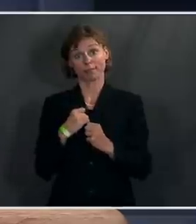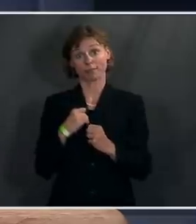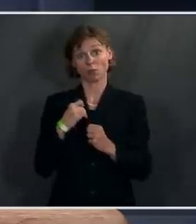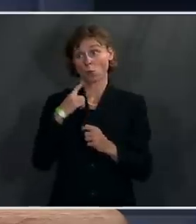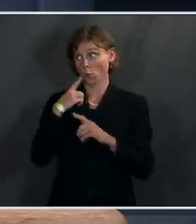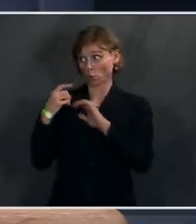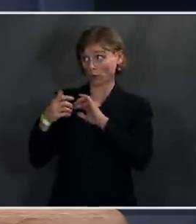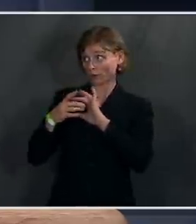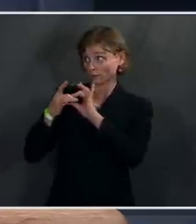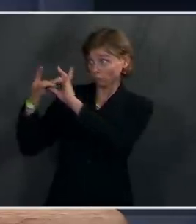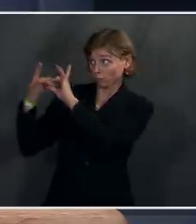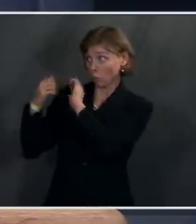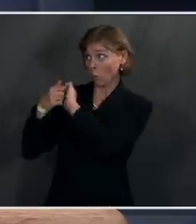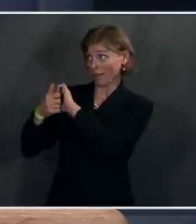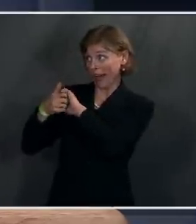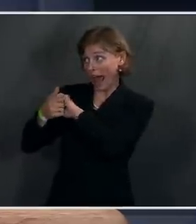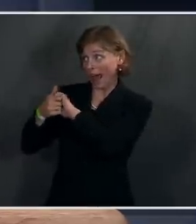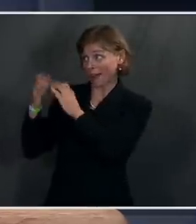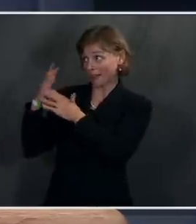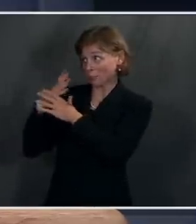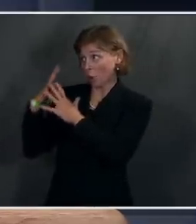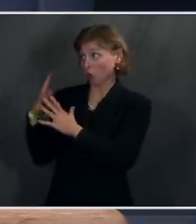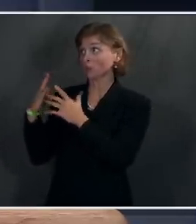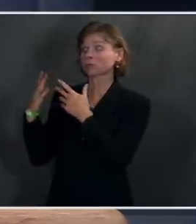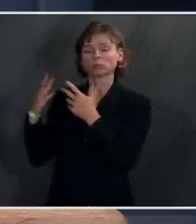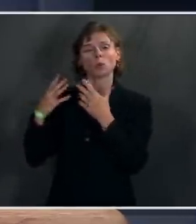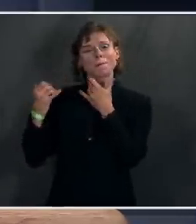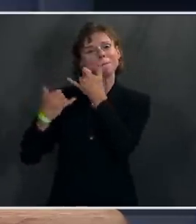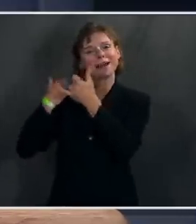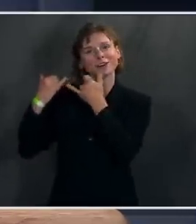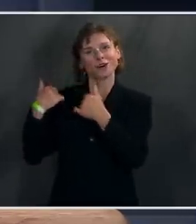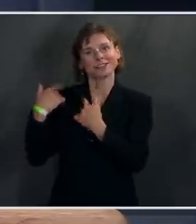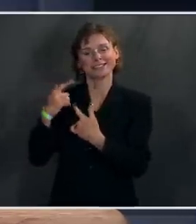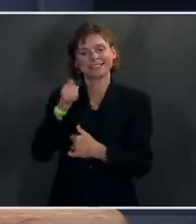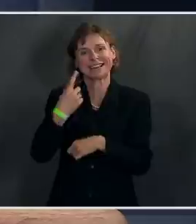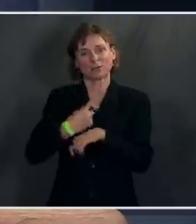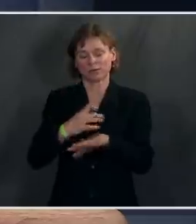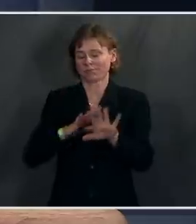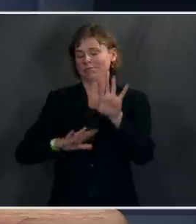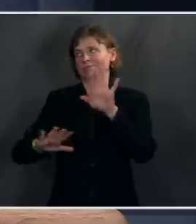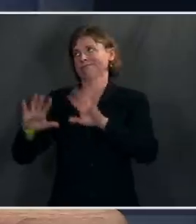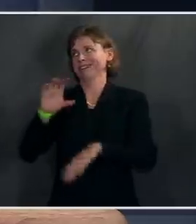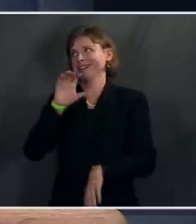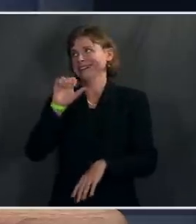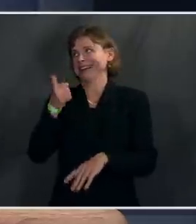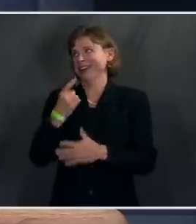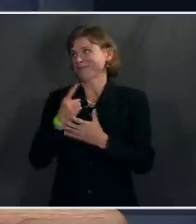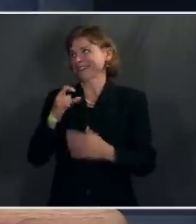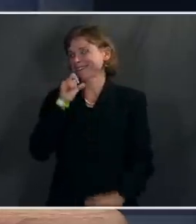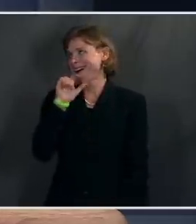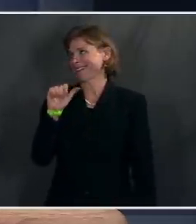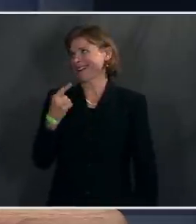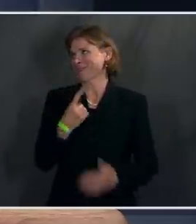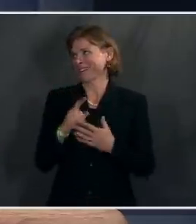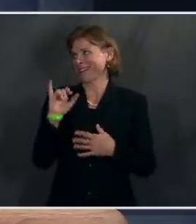A lot of those calls have happened over the last 10 weeks, 10 weeks, 10 days, maybe that was a little Freudian there of the 10 weeks, --